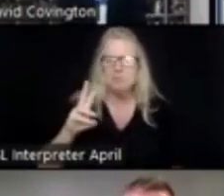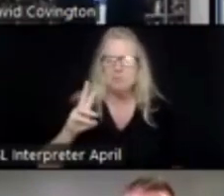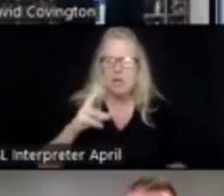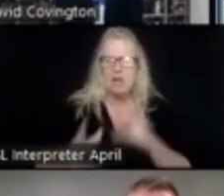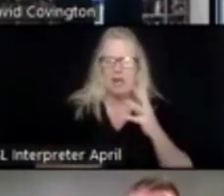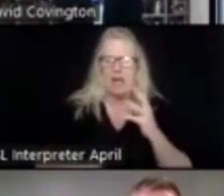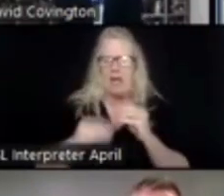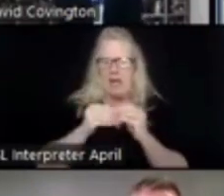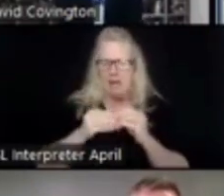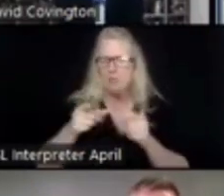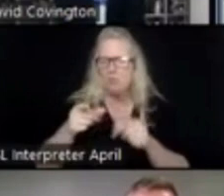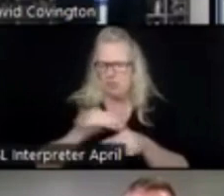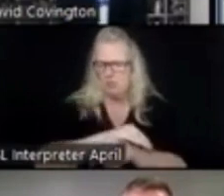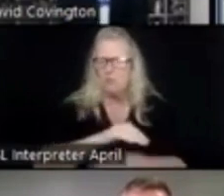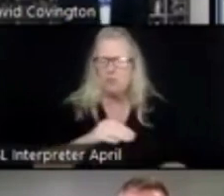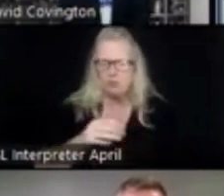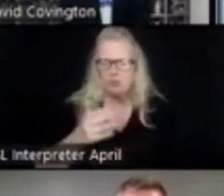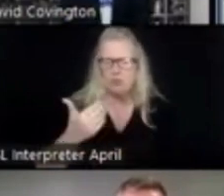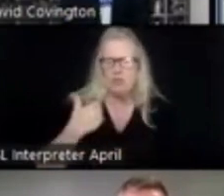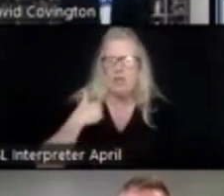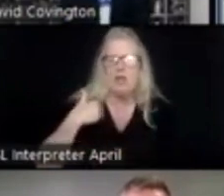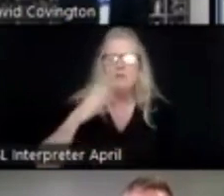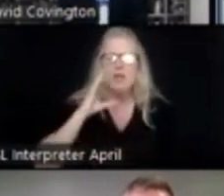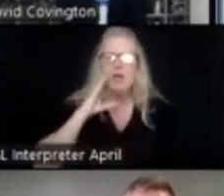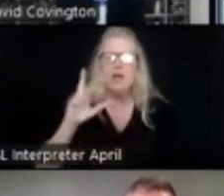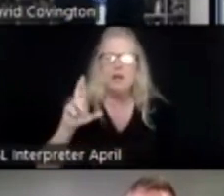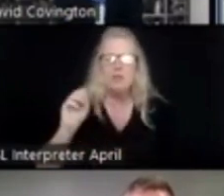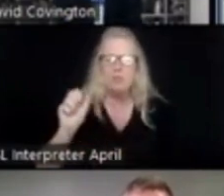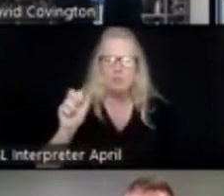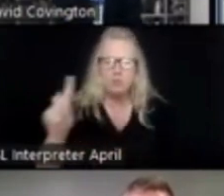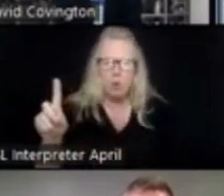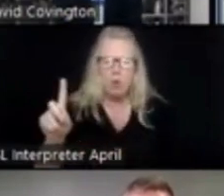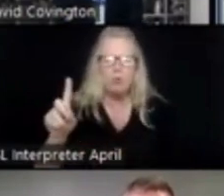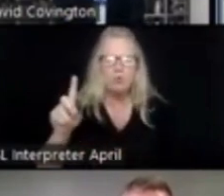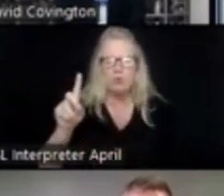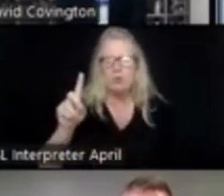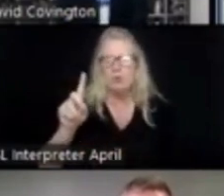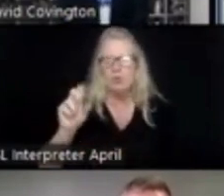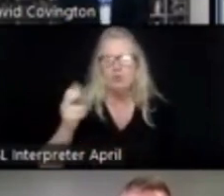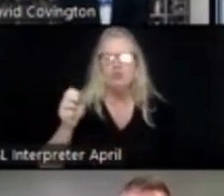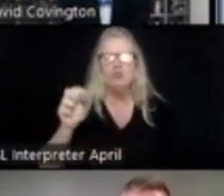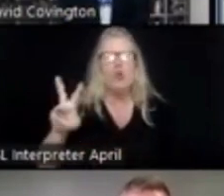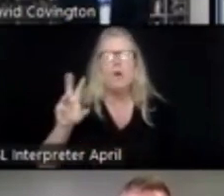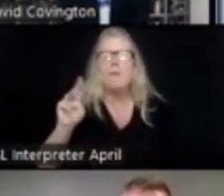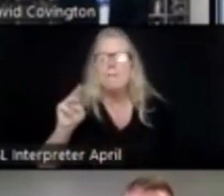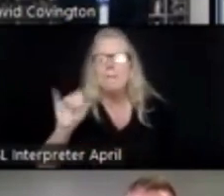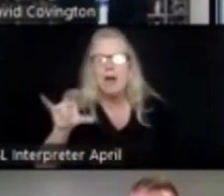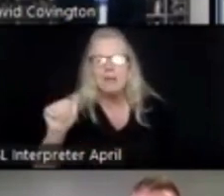COVERAGE OF THE ROAD SHOW THAT MONICA IS ENGAGED IN IN MISSOURI,